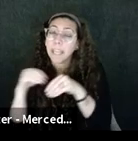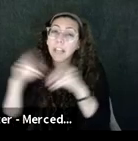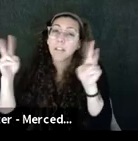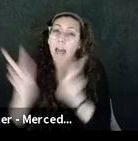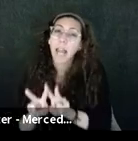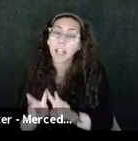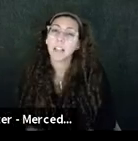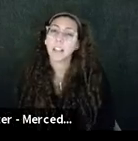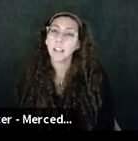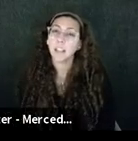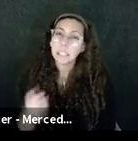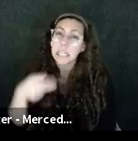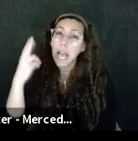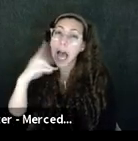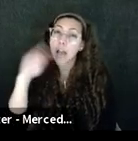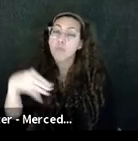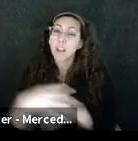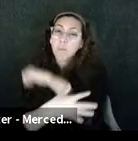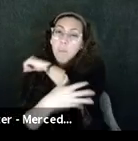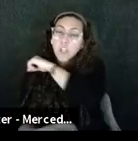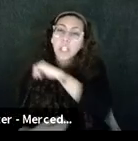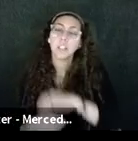Jason Williams: High rates of poverty. Jason Williams: Racial